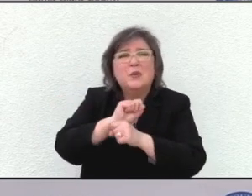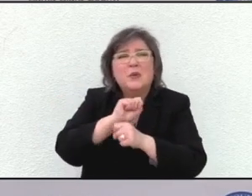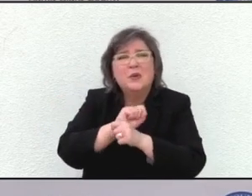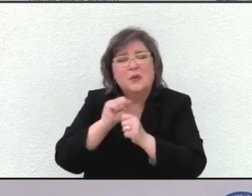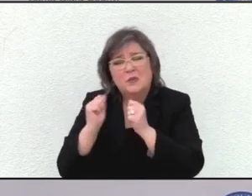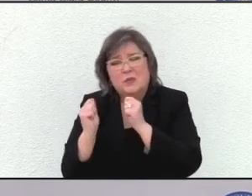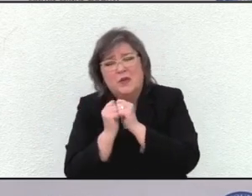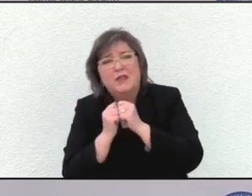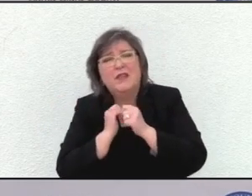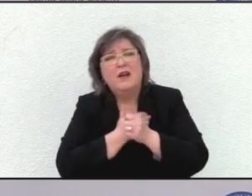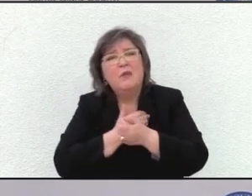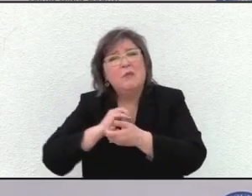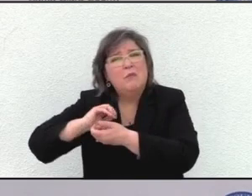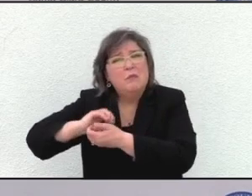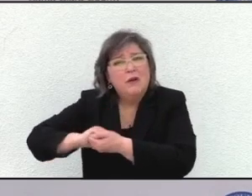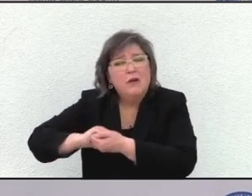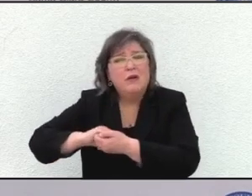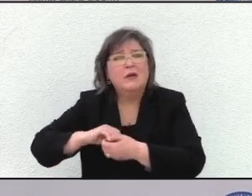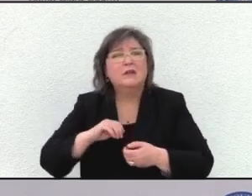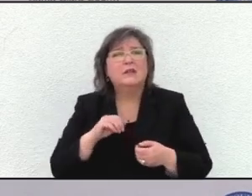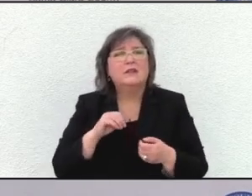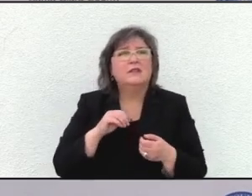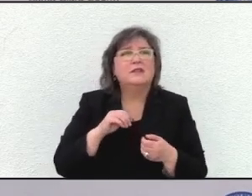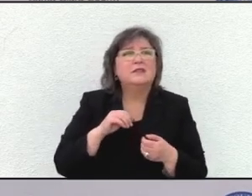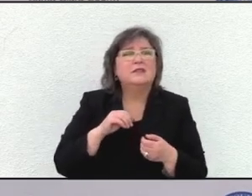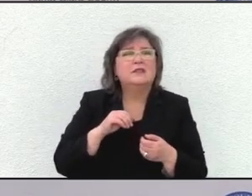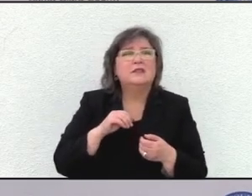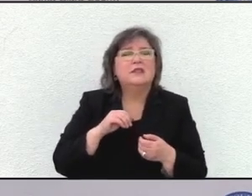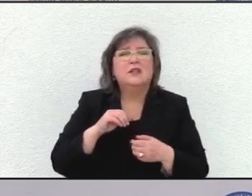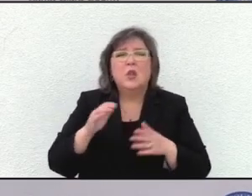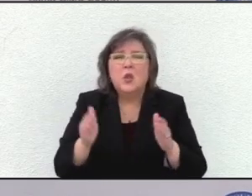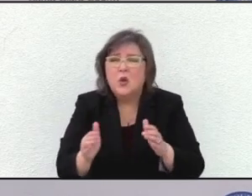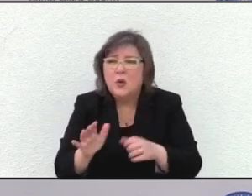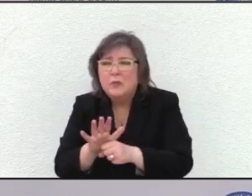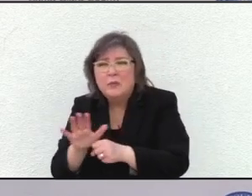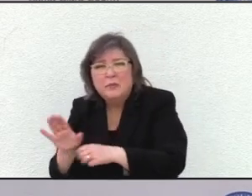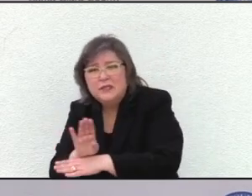partners, understanding more and more what they can do to keep themselves and their clients